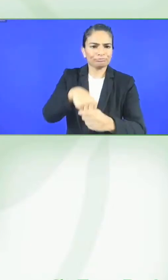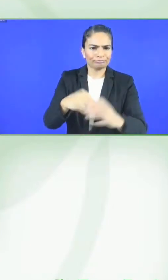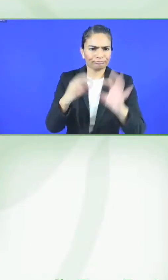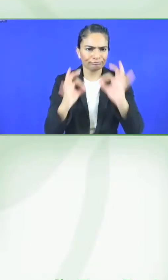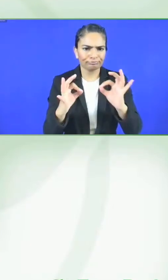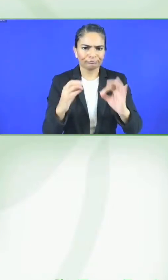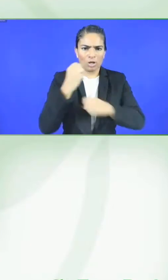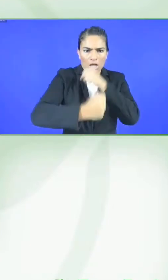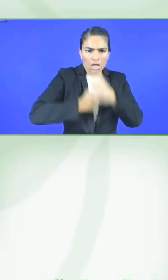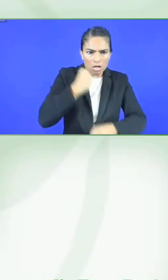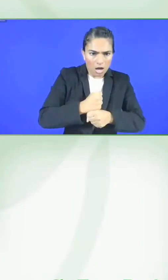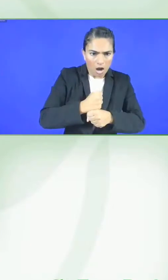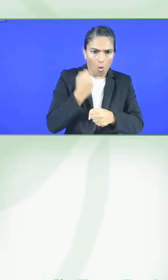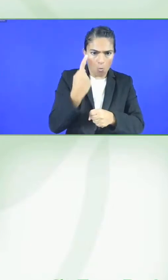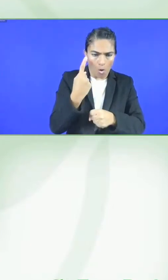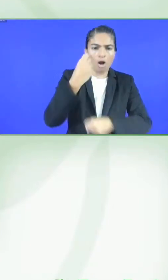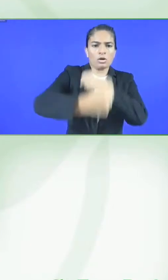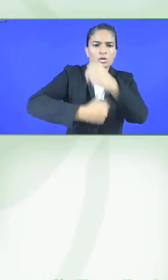that you can